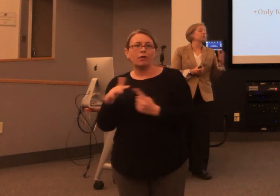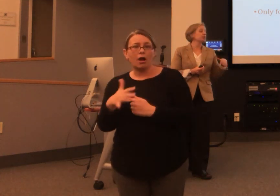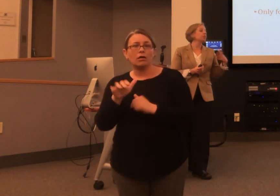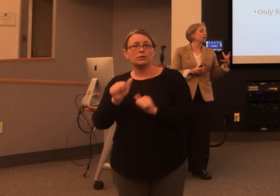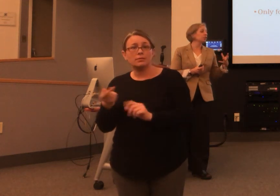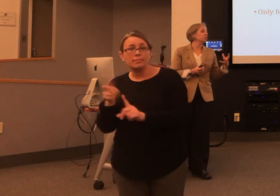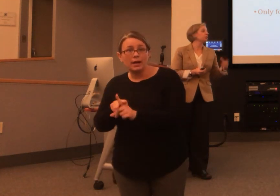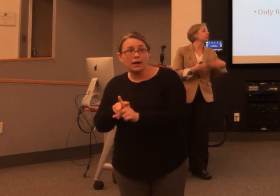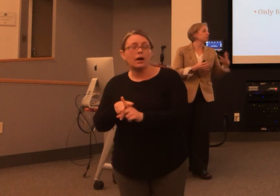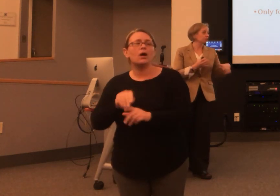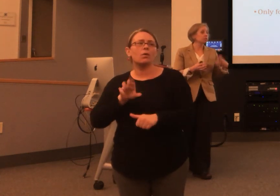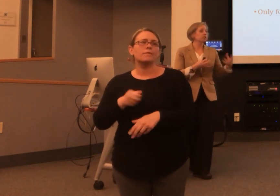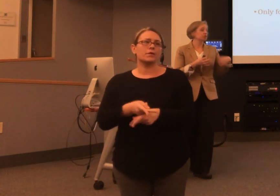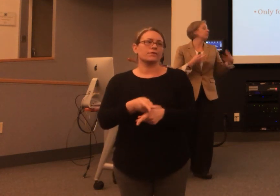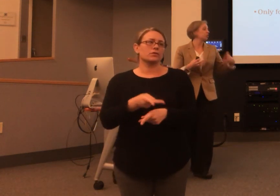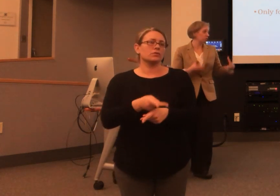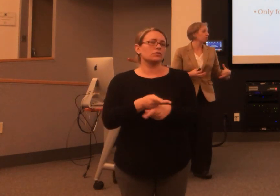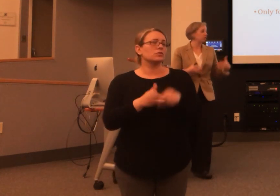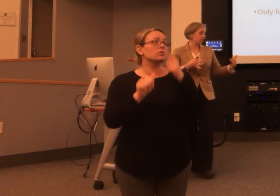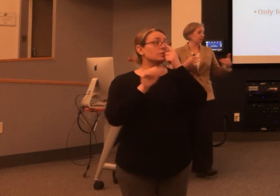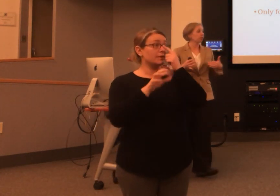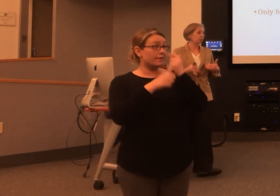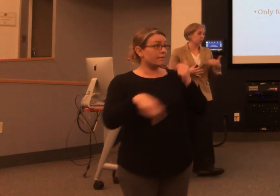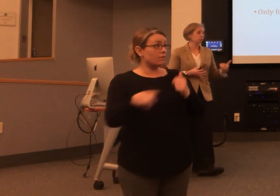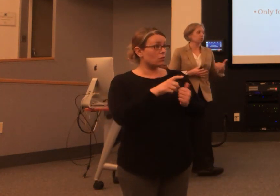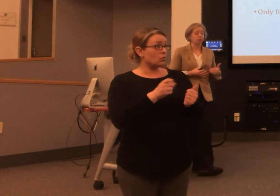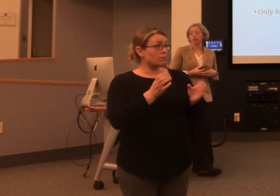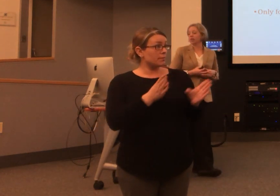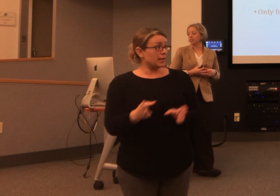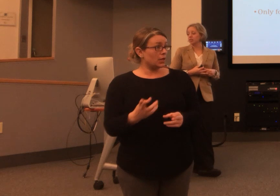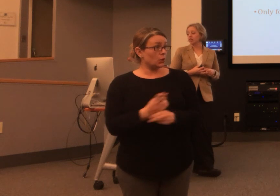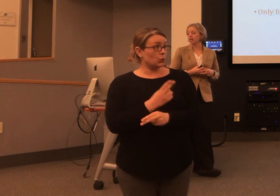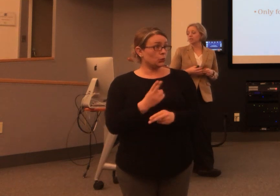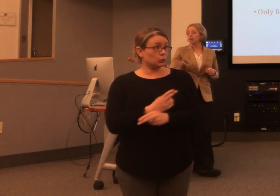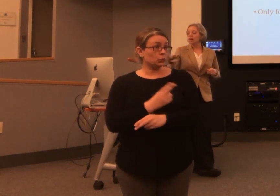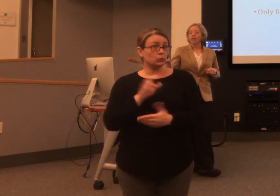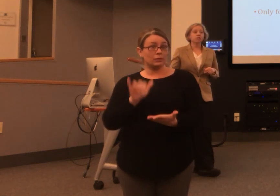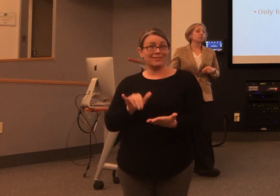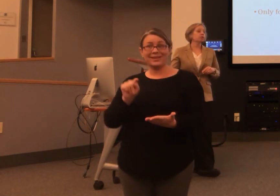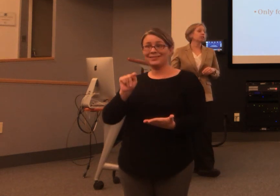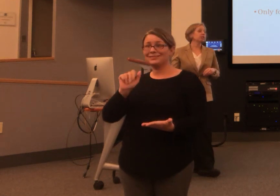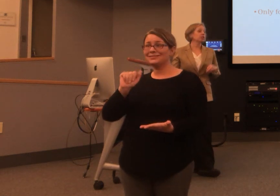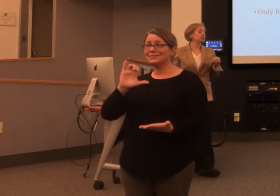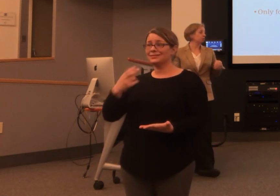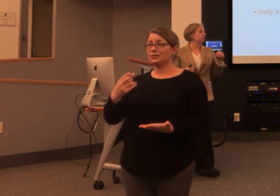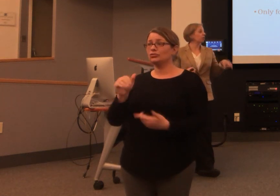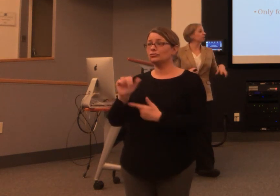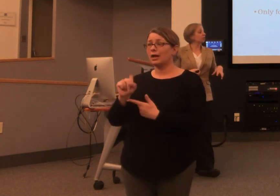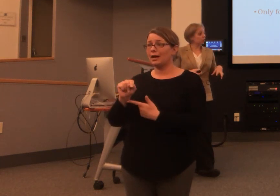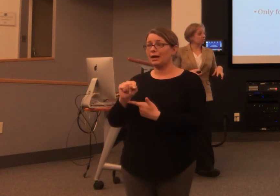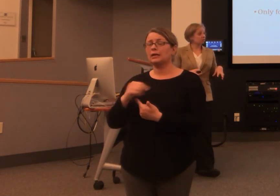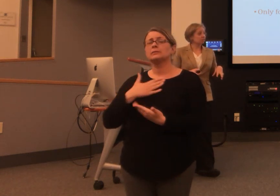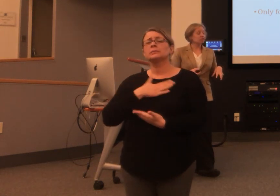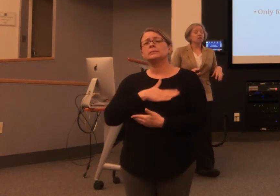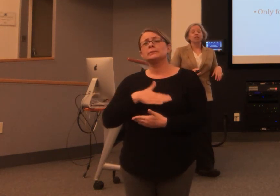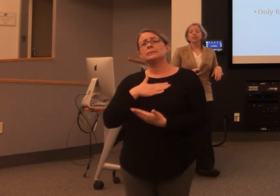That's why I say if you're gonna do it, do a little research to make sure you understand what the rules are in regards to the TEACH Act. And just to be clear, it's only for online courses.